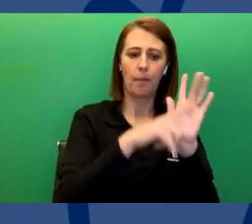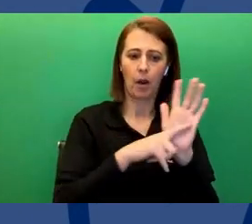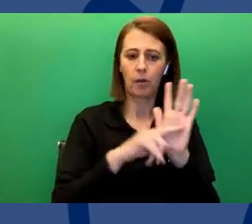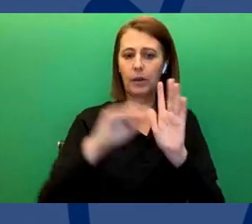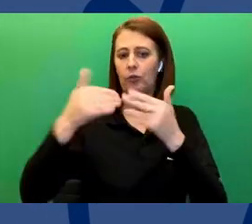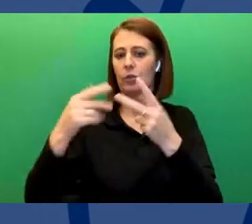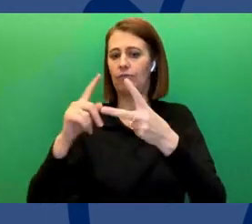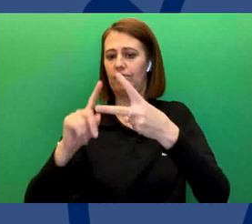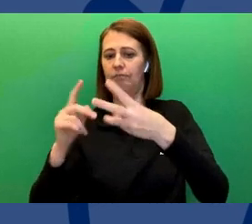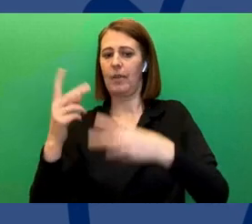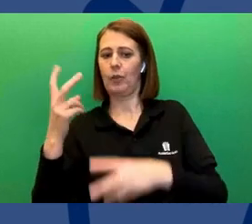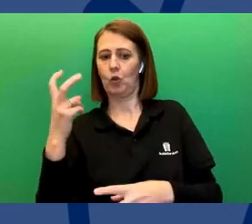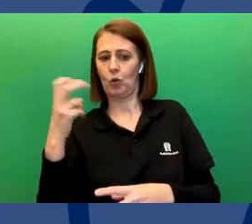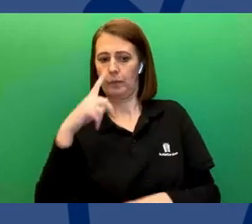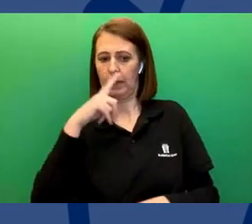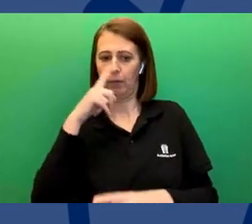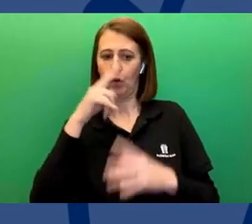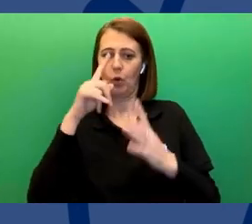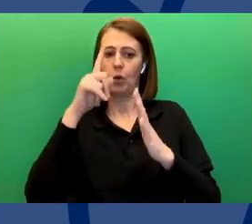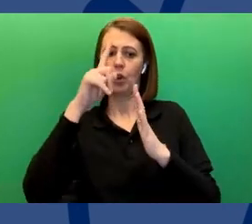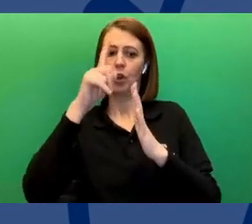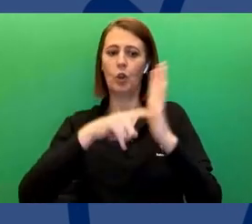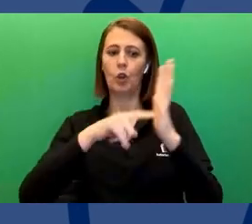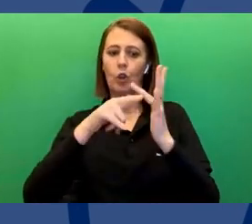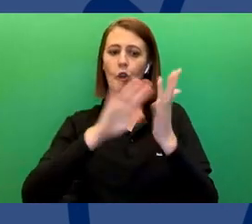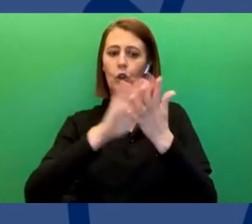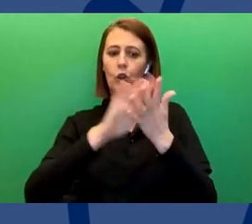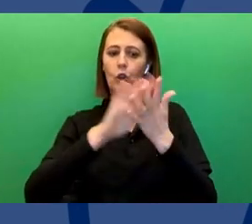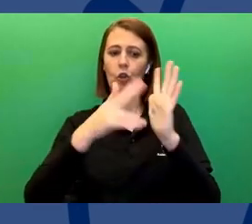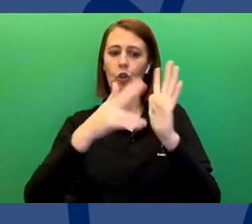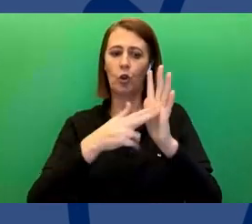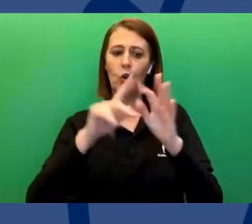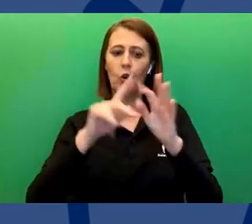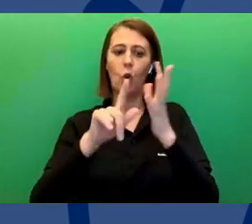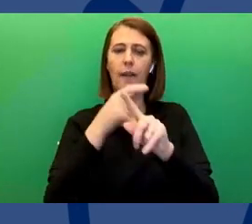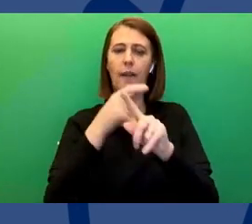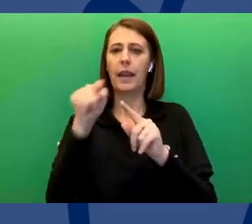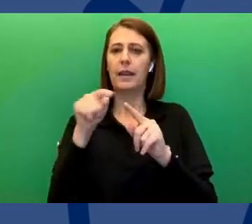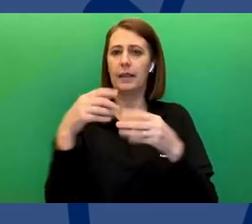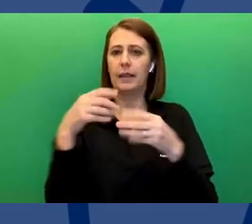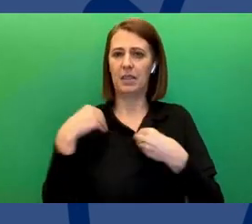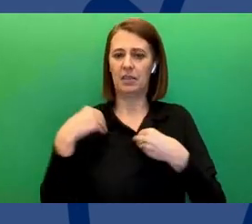We've got John Quek. John is a Business Concierge with Service NSW for business. He is one of